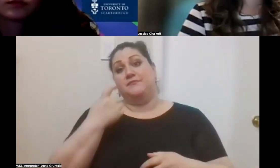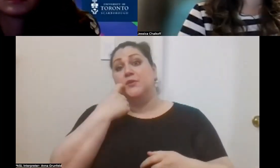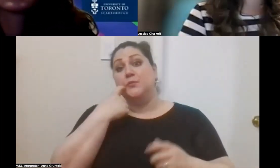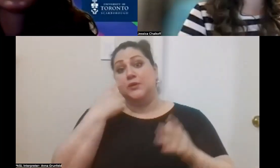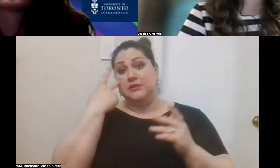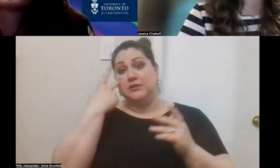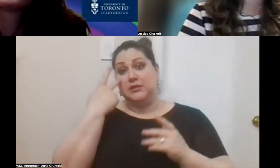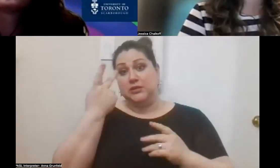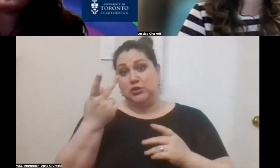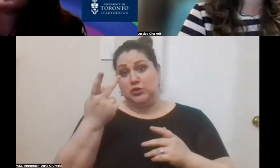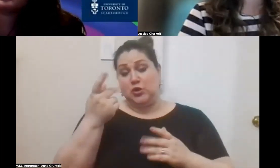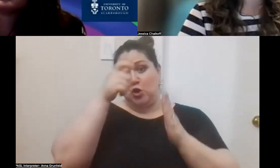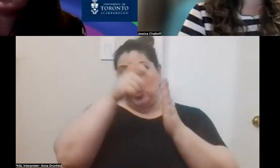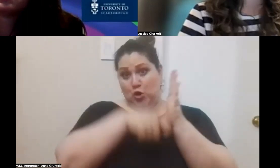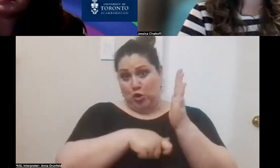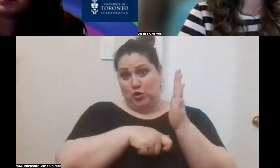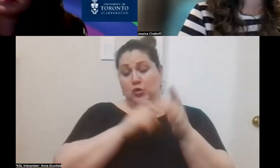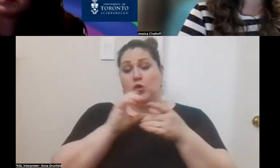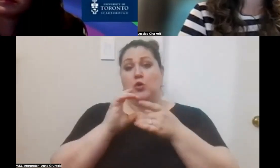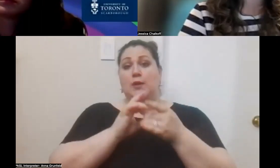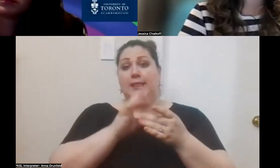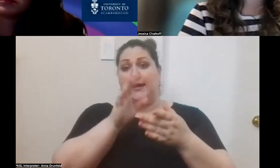University of Georgia in, I think, Athens, Georgia.